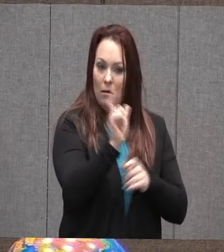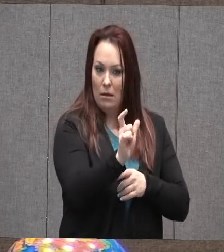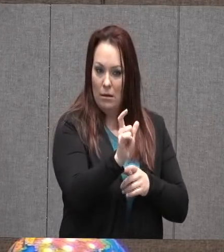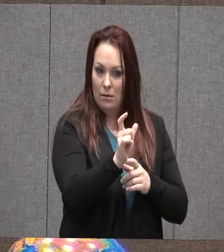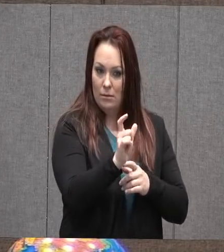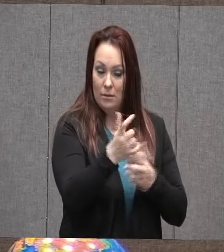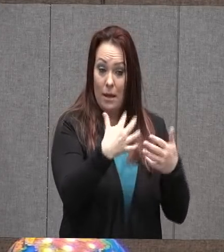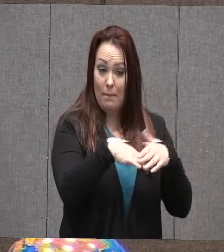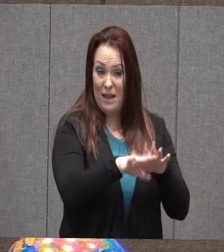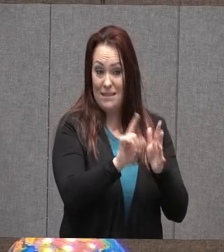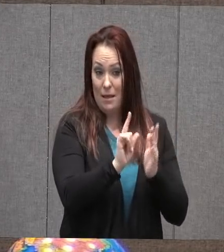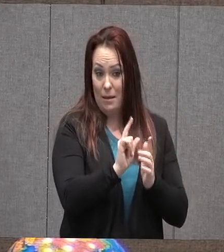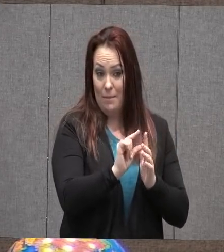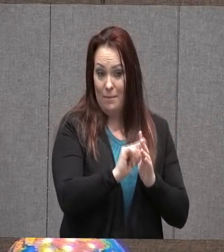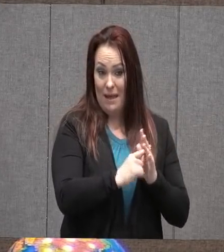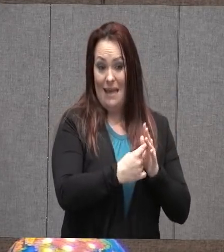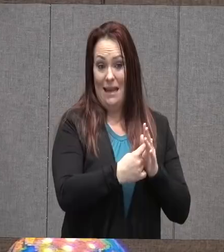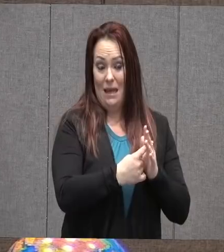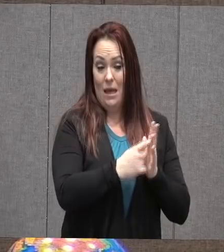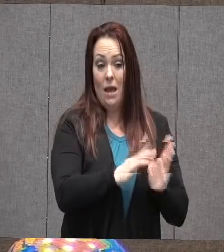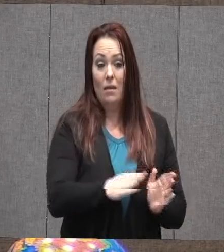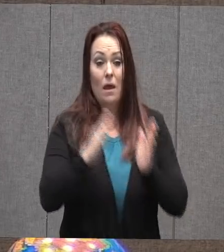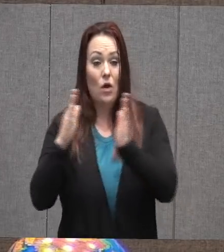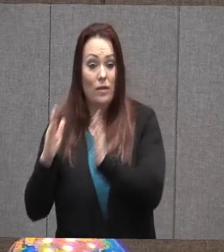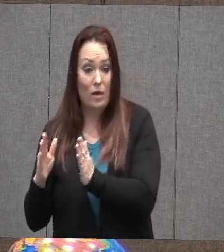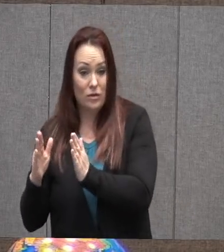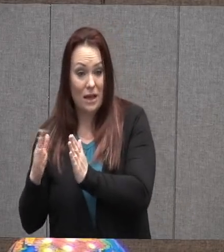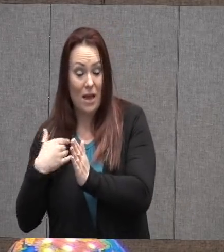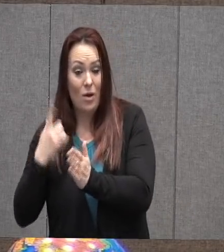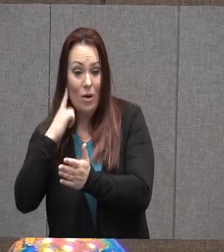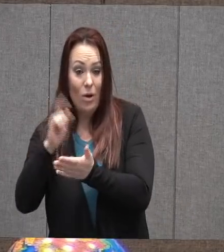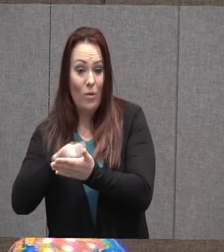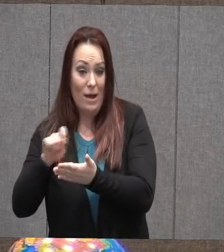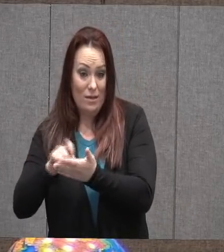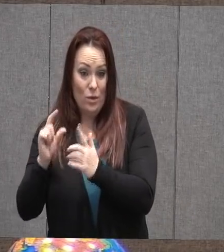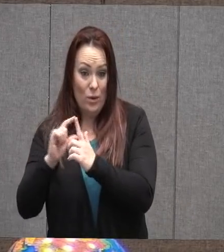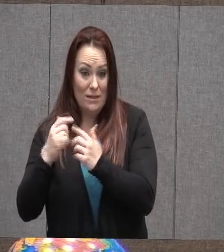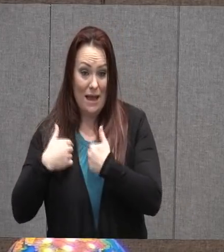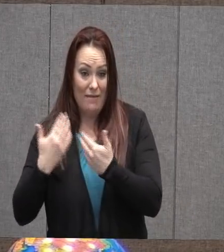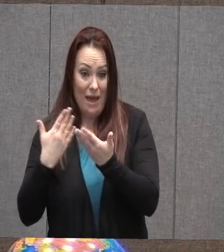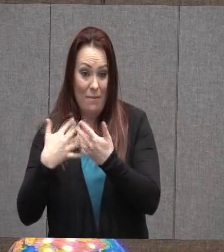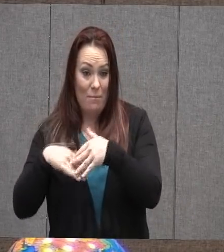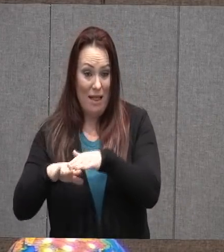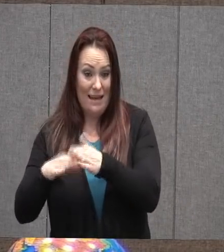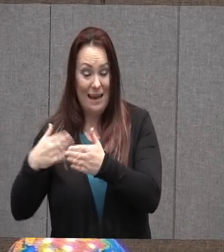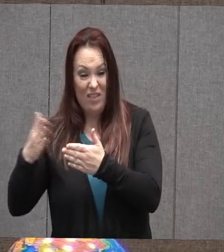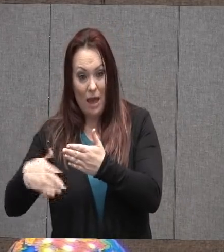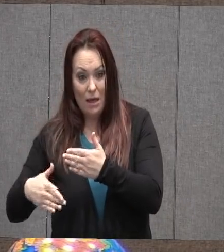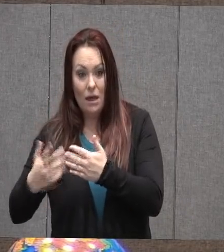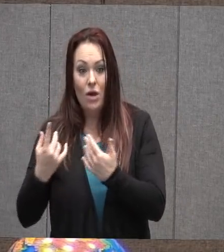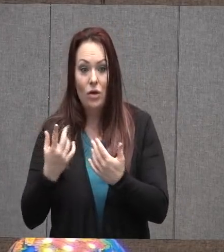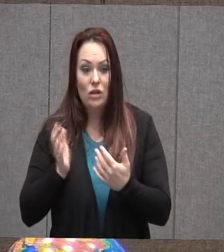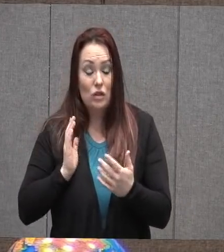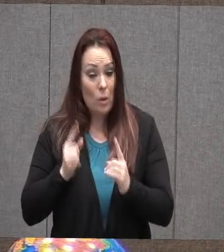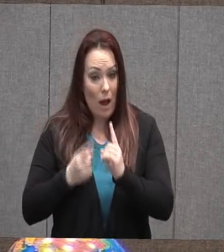And on the other side, we'll write the words that have the blend at the end, okay? So we're gonna be hunting for consonants